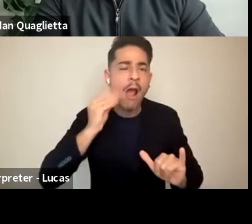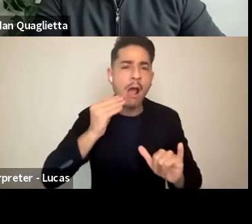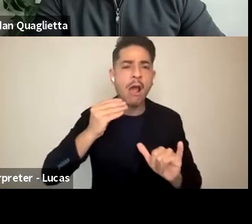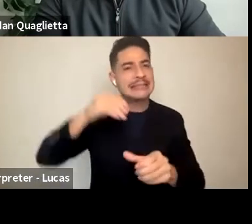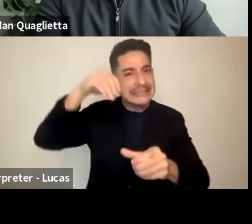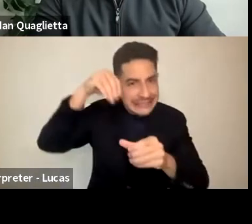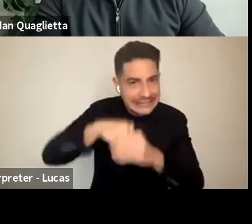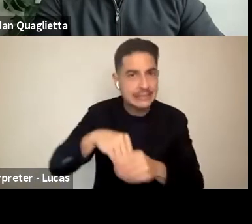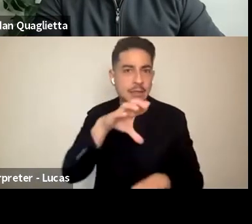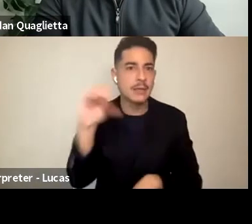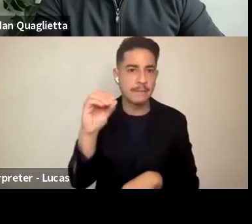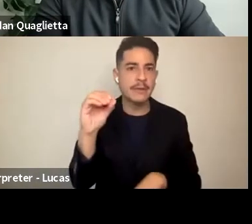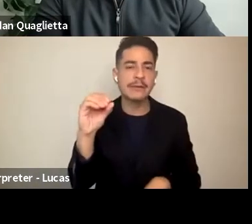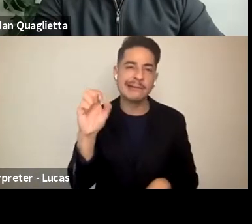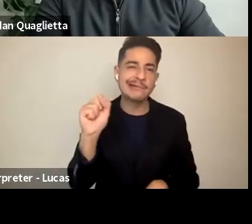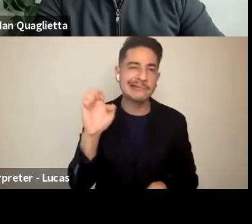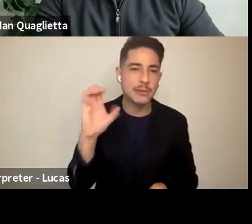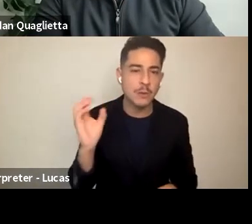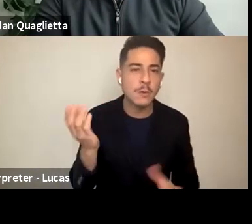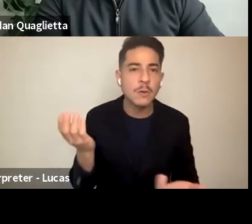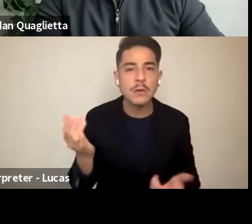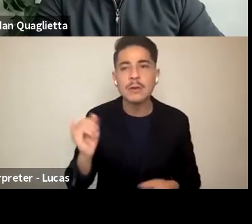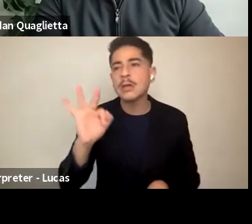Let's say if it is someone from marketing, but again,